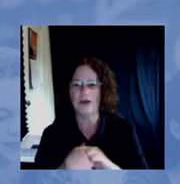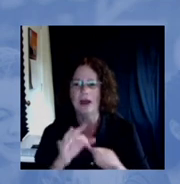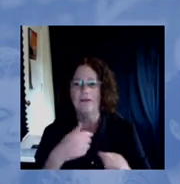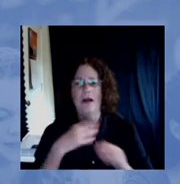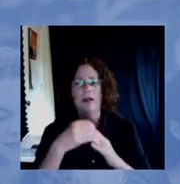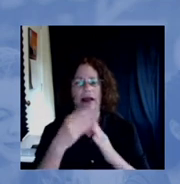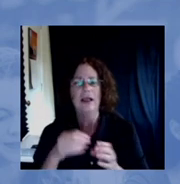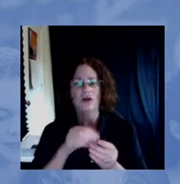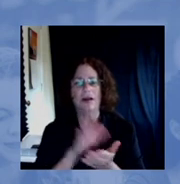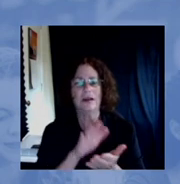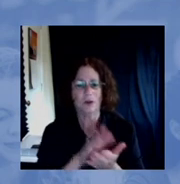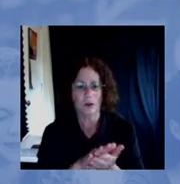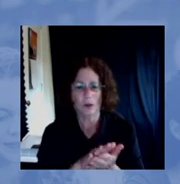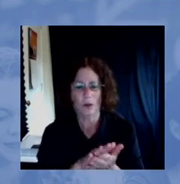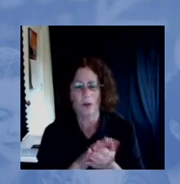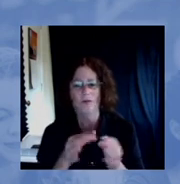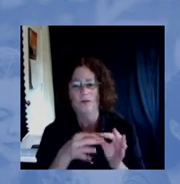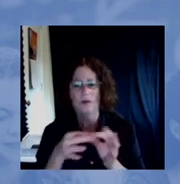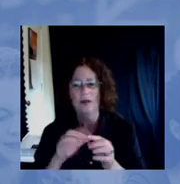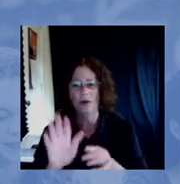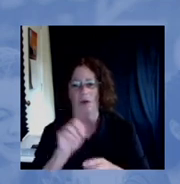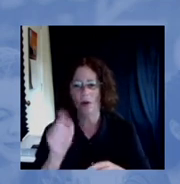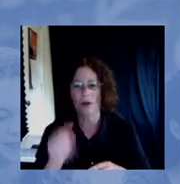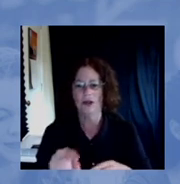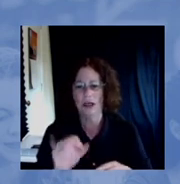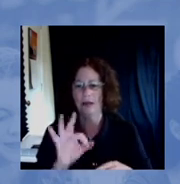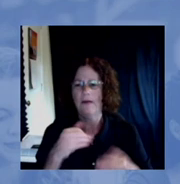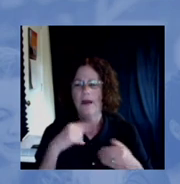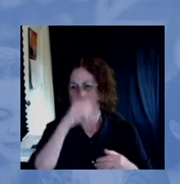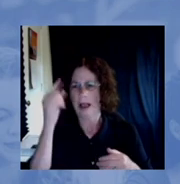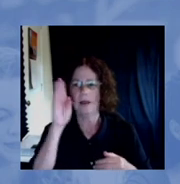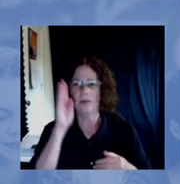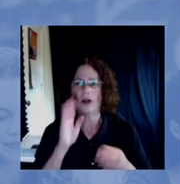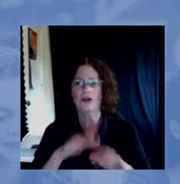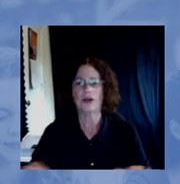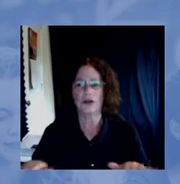THE QUESTION AND I'VE GOT BLACK AND BROWN CHILDREN, I'VE GOT CHILDREN OF COLOR WHO HAVE